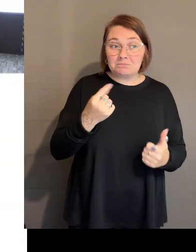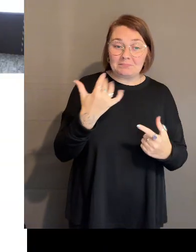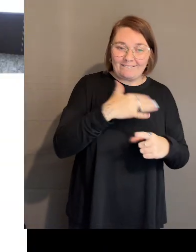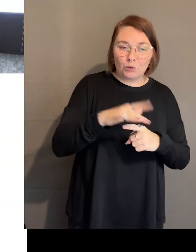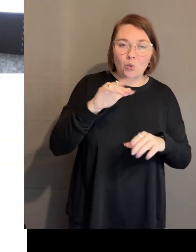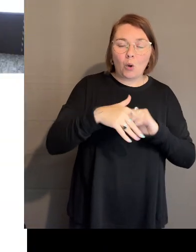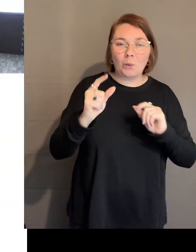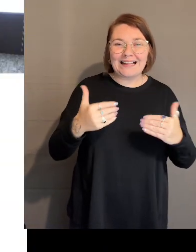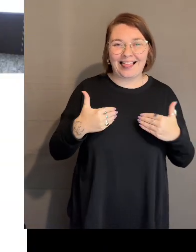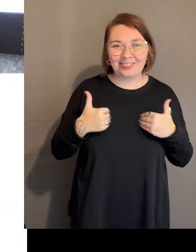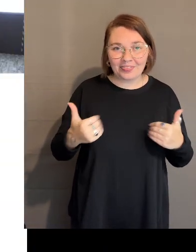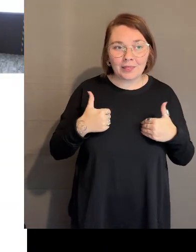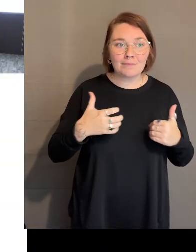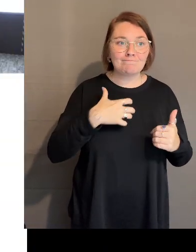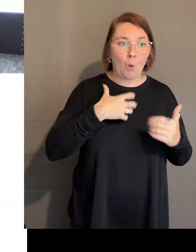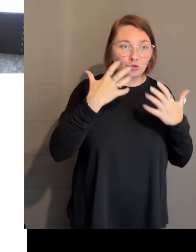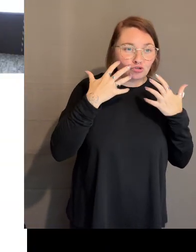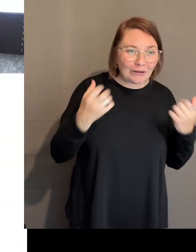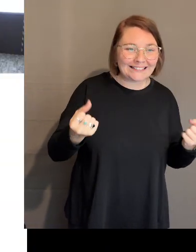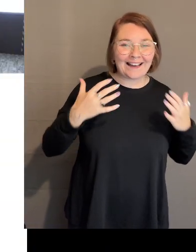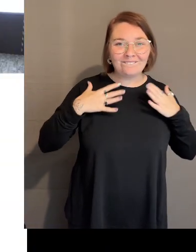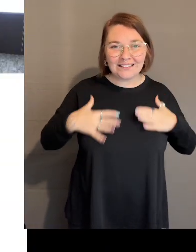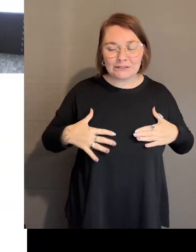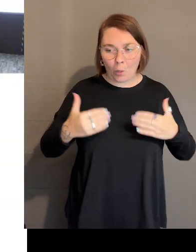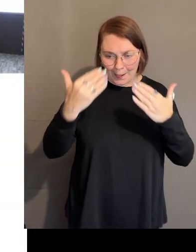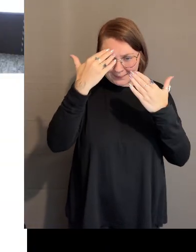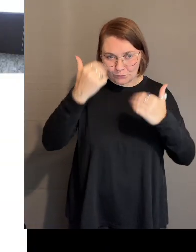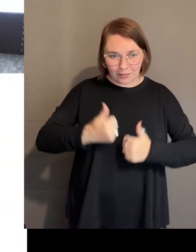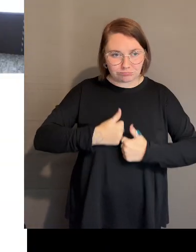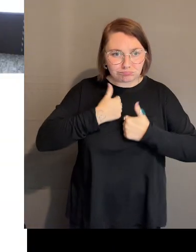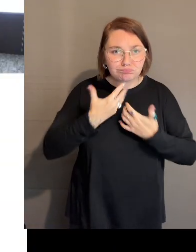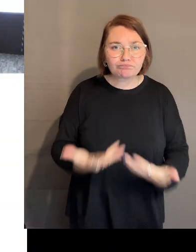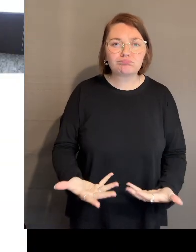could also influence your health. Increased stress of physical and mental fatigue.